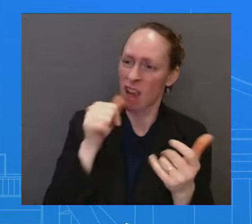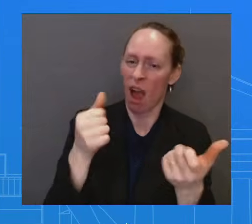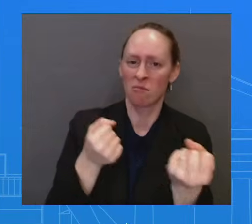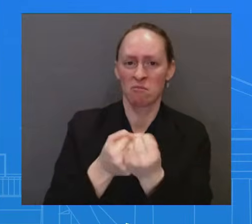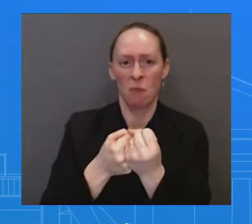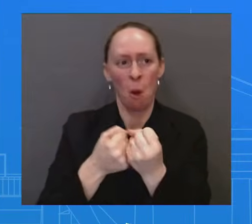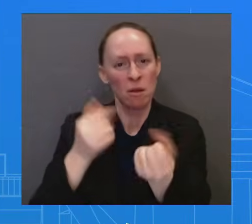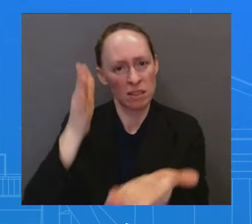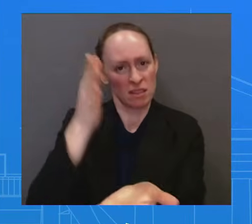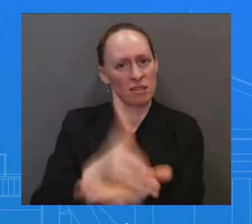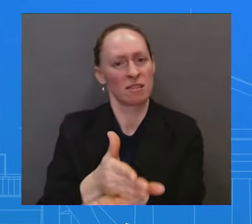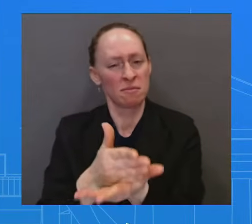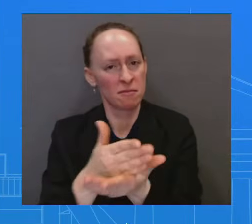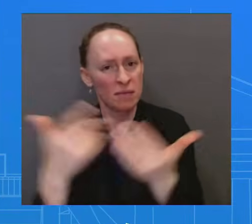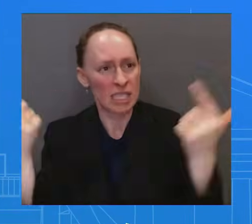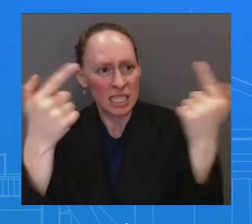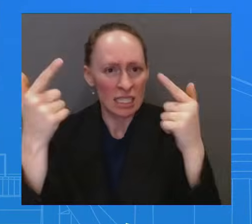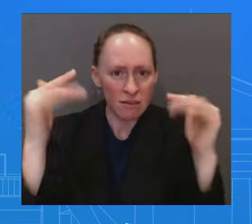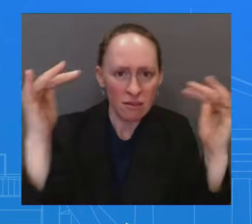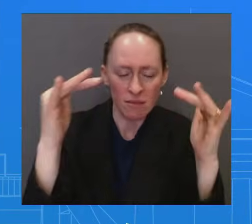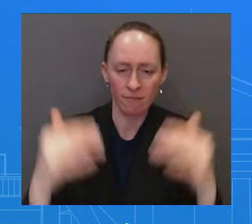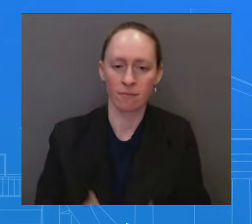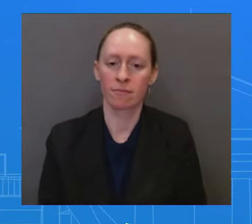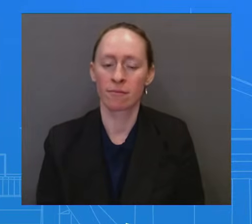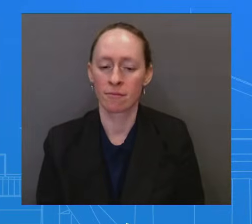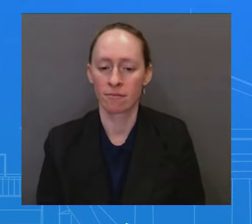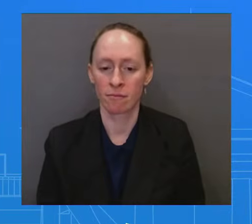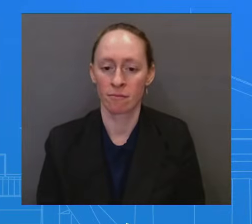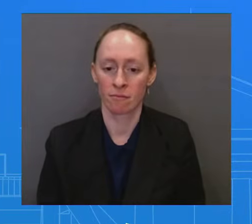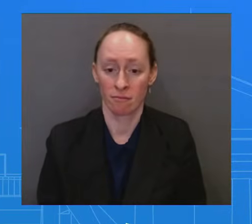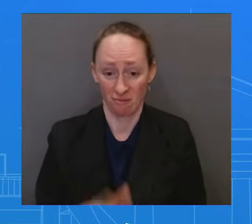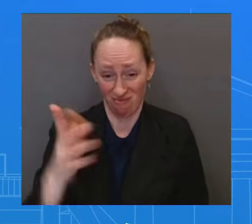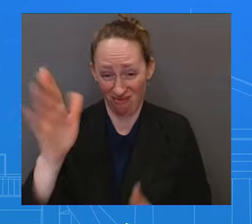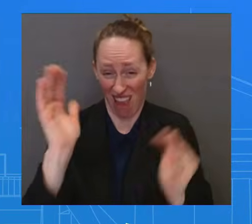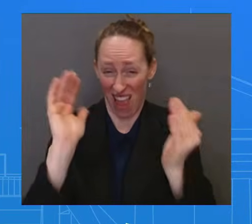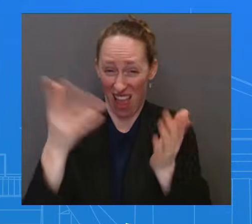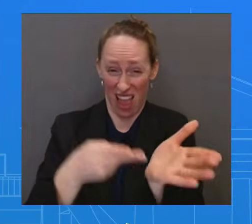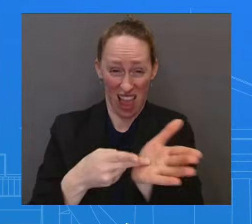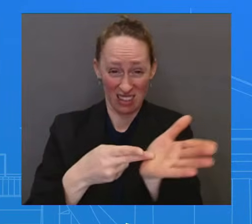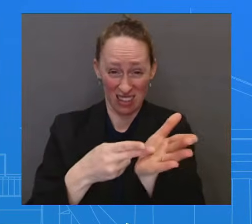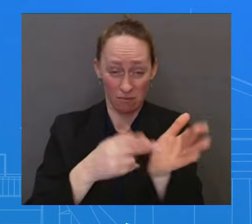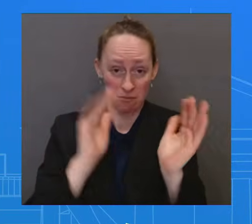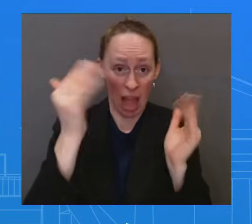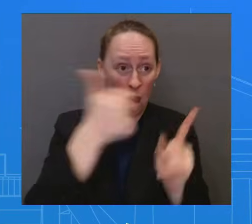So, we certainly would -- would agree that that needs to be part and parcel of the language. But I -- again, I don't want to get ahead of where we are.